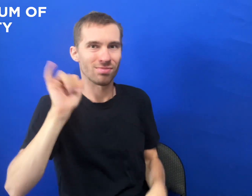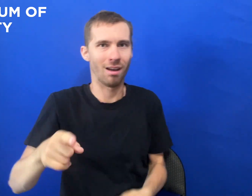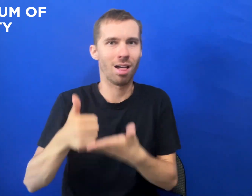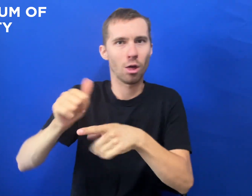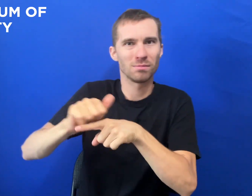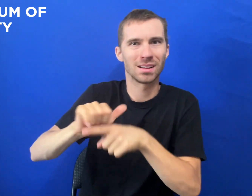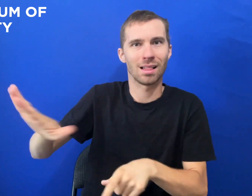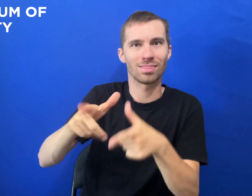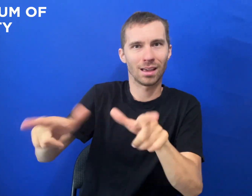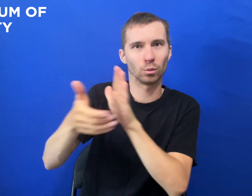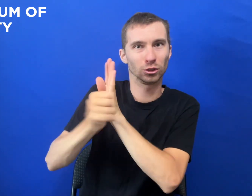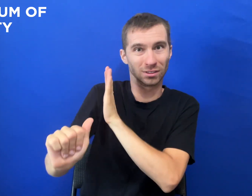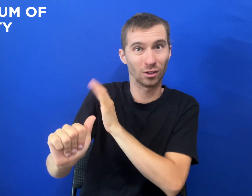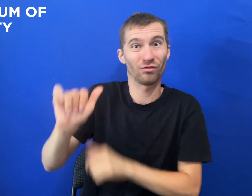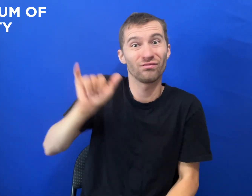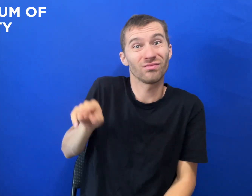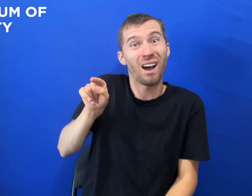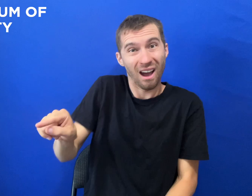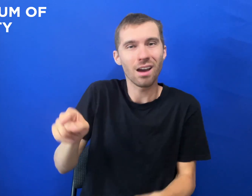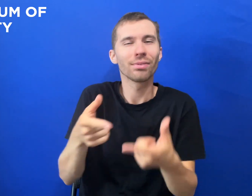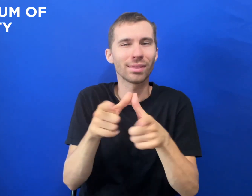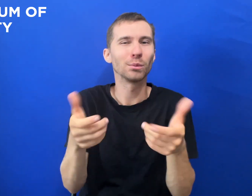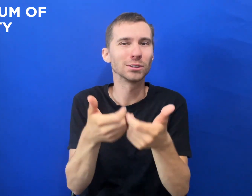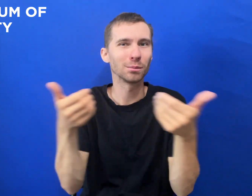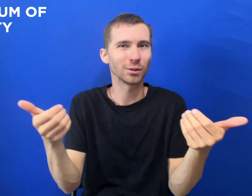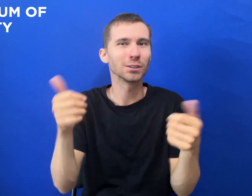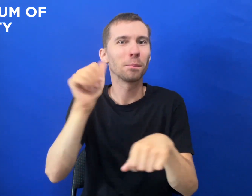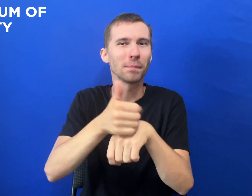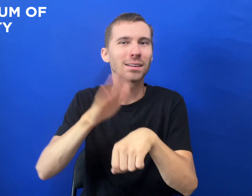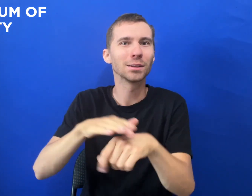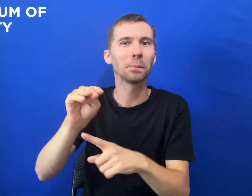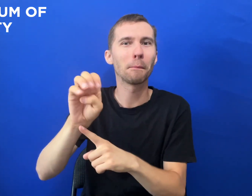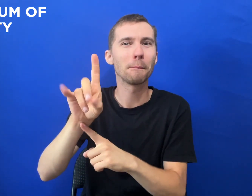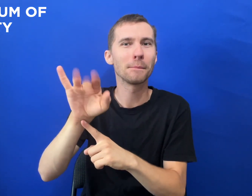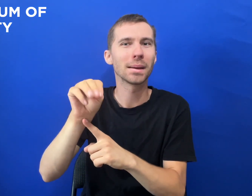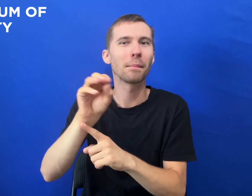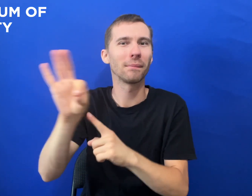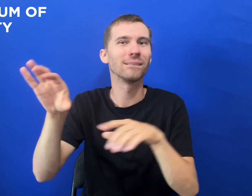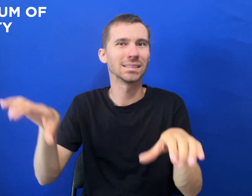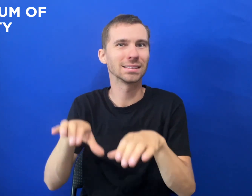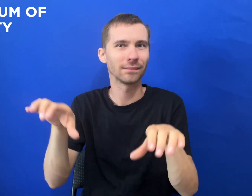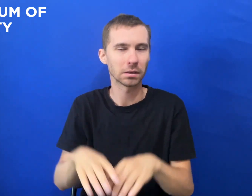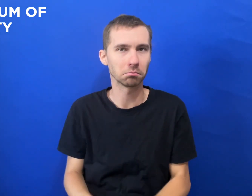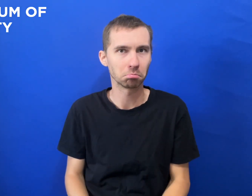This approach helps students to develop their language skills. So, that's language separation based on "medium of activity".